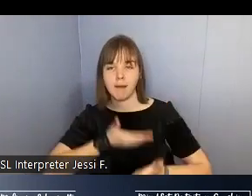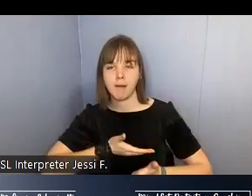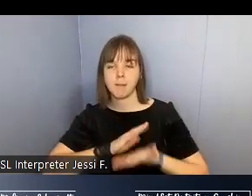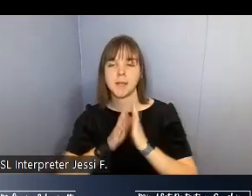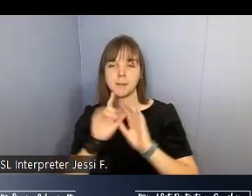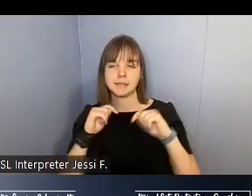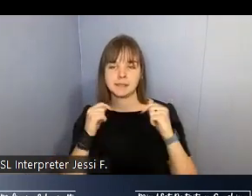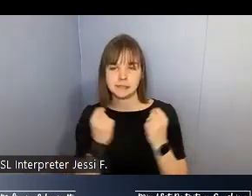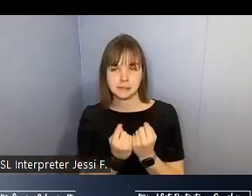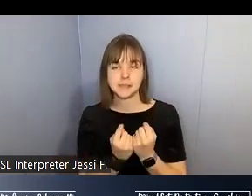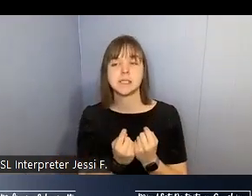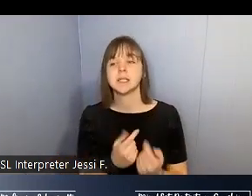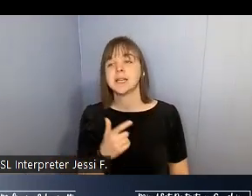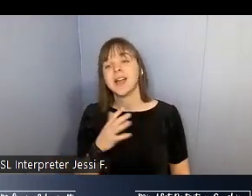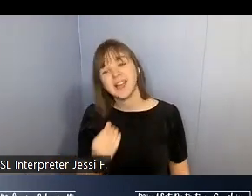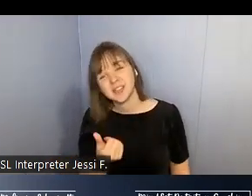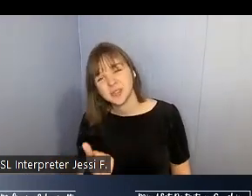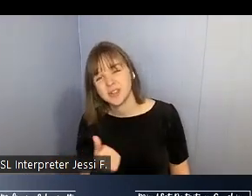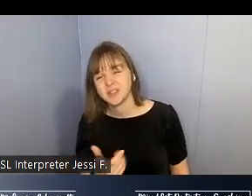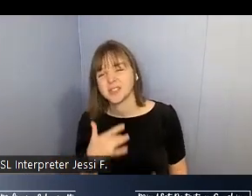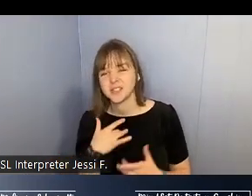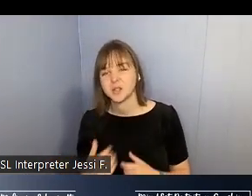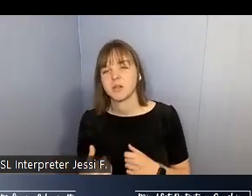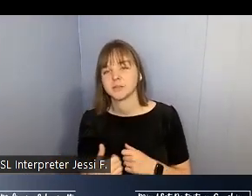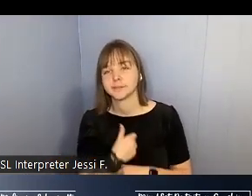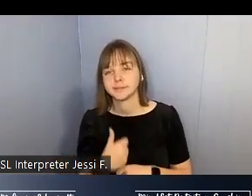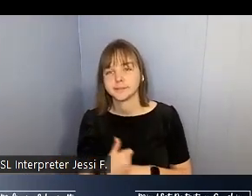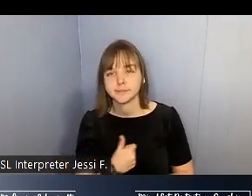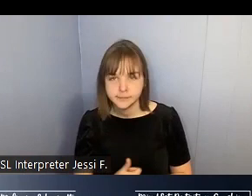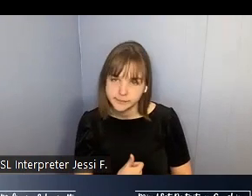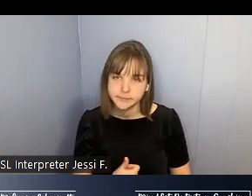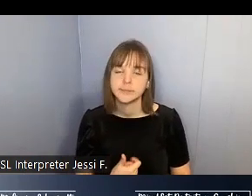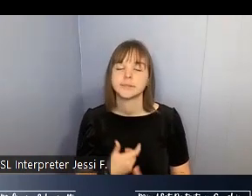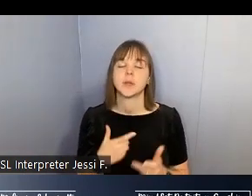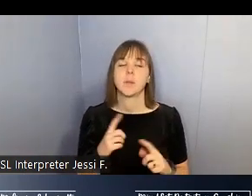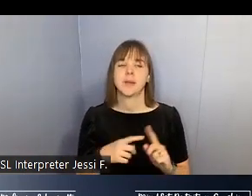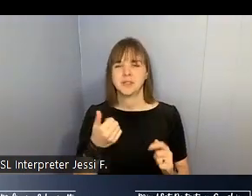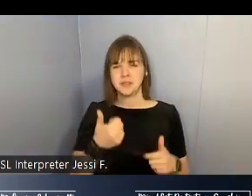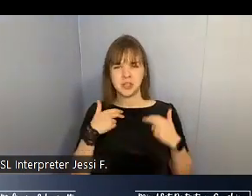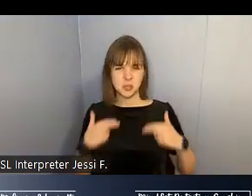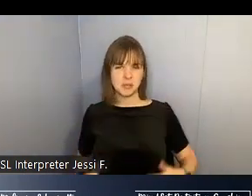is we are all so hard on ourselves. We are human though. We're not perfect. We're not machines.